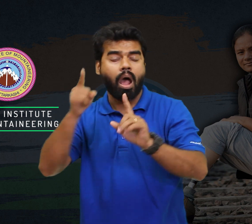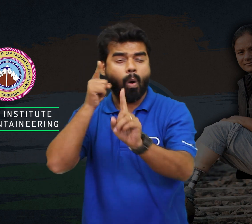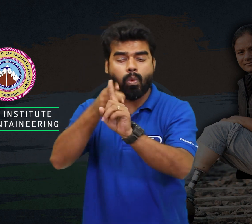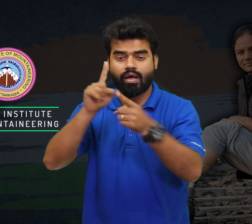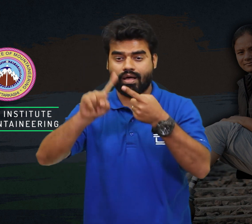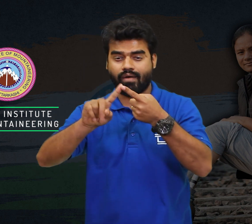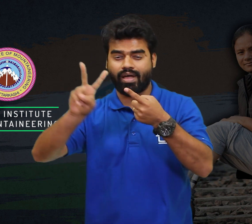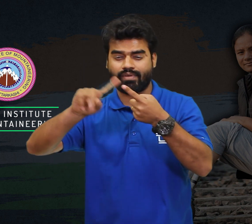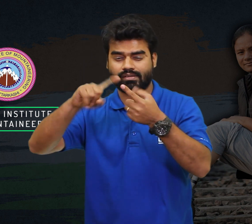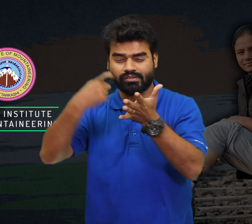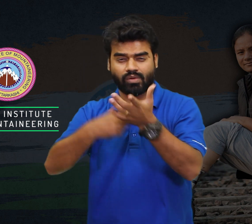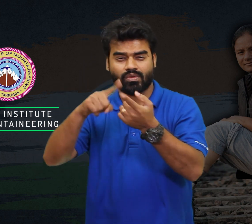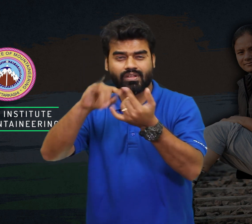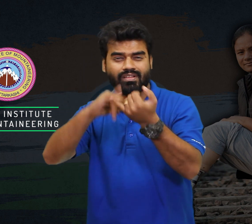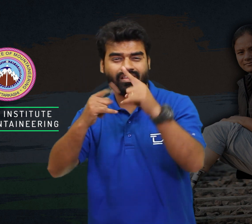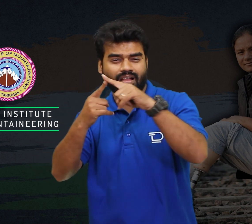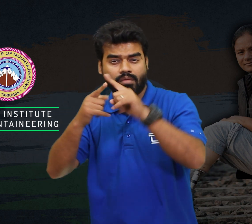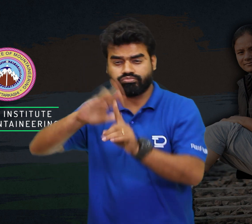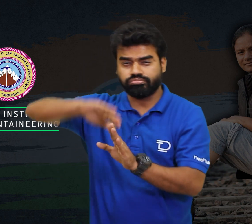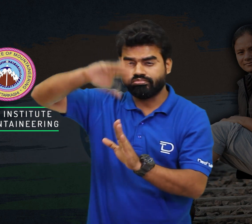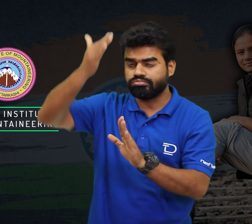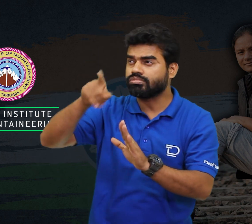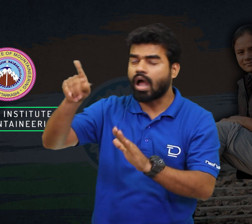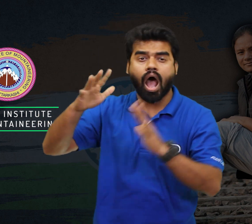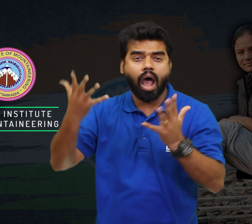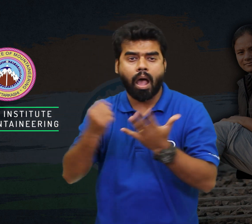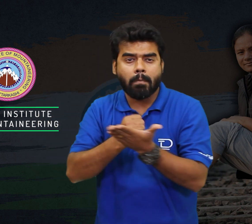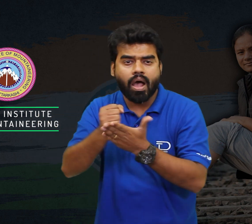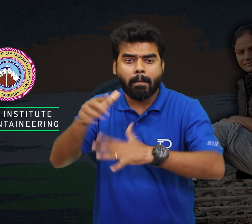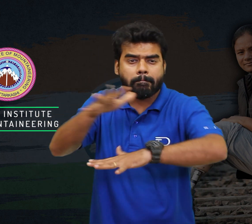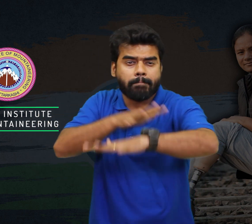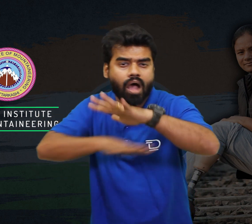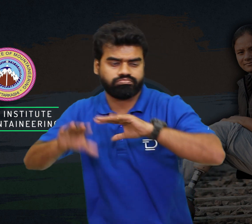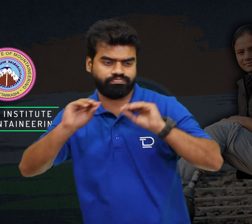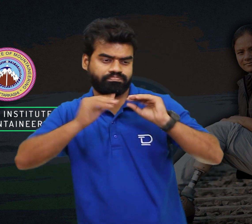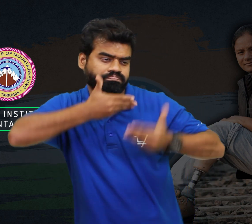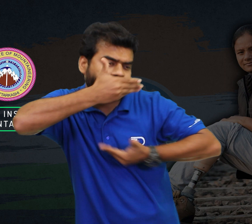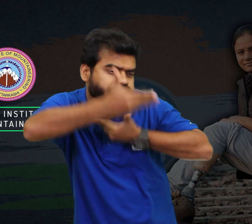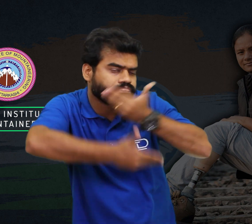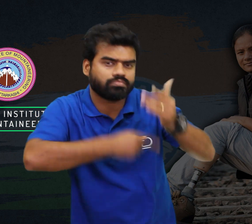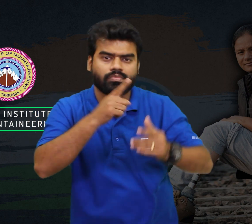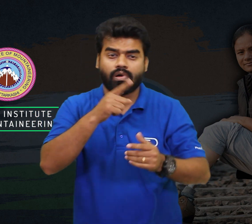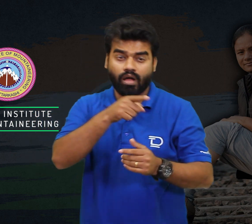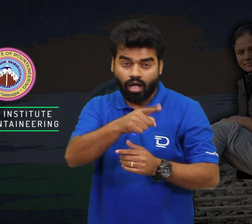She learned within less than two years